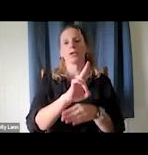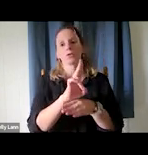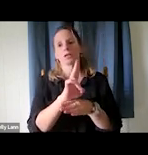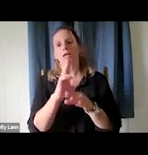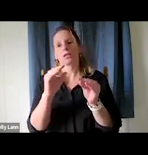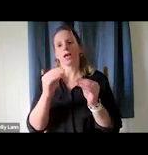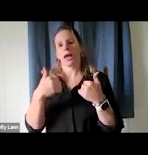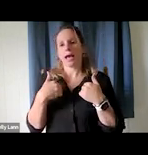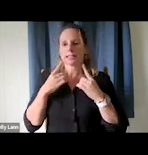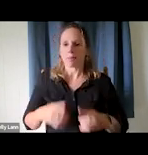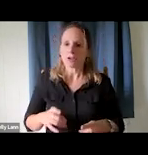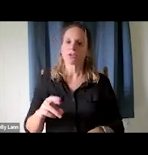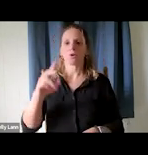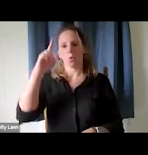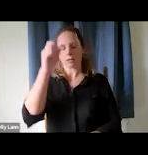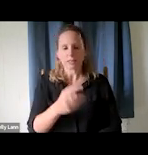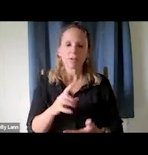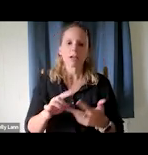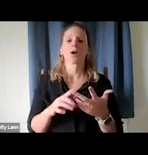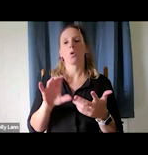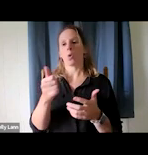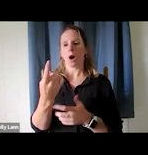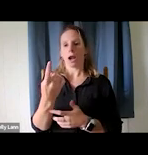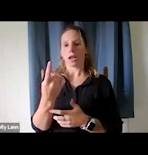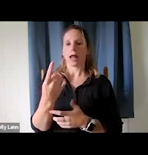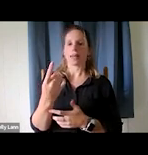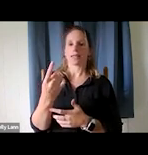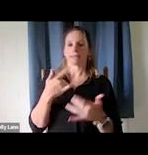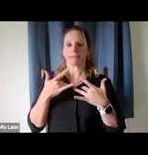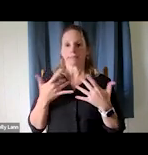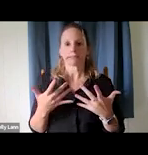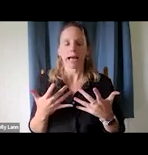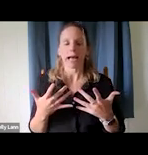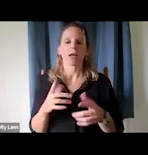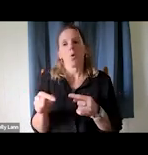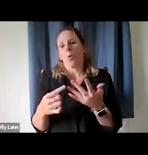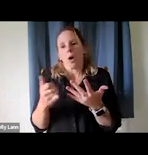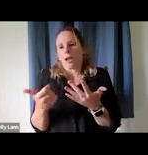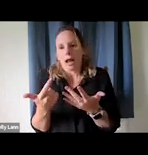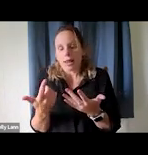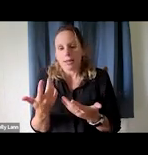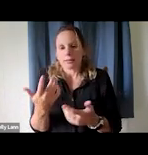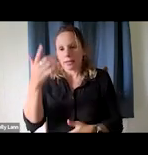or schizophrenia, or co-occurring anxiety going with it. You know, my mentor always said,